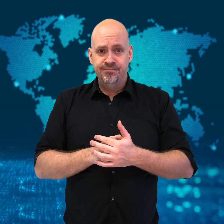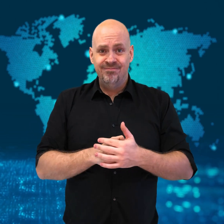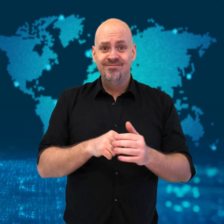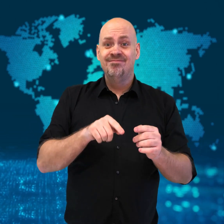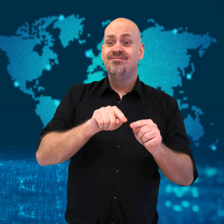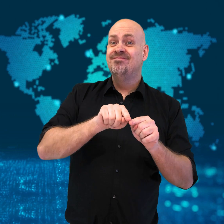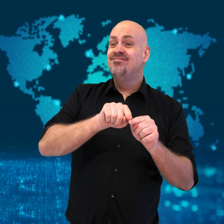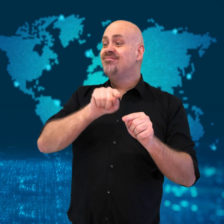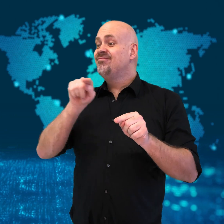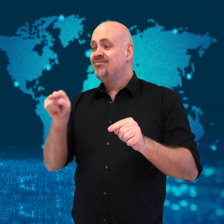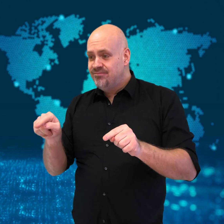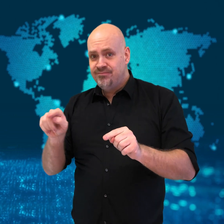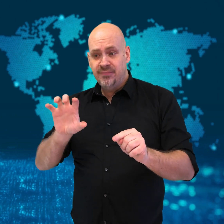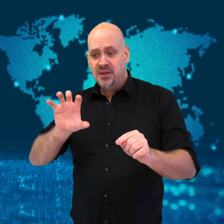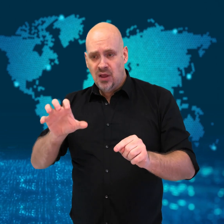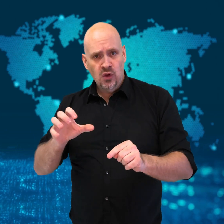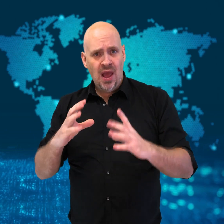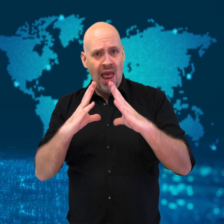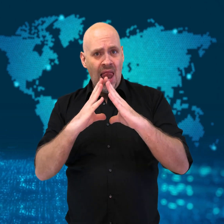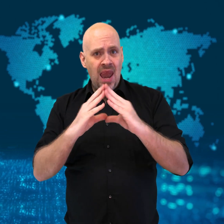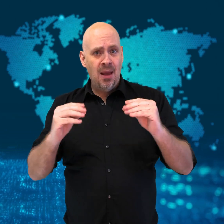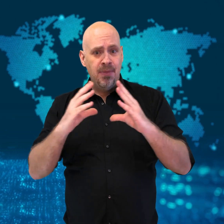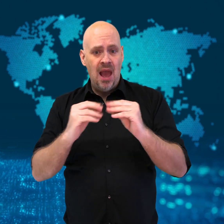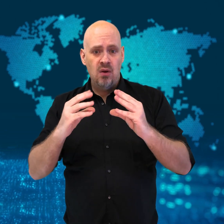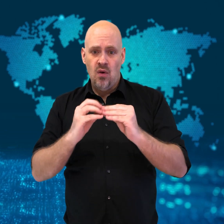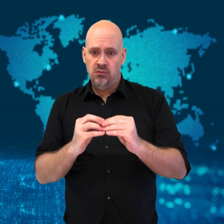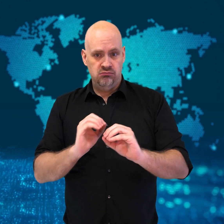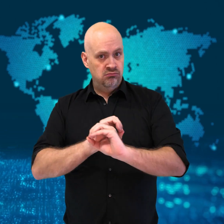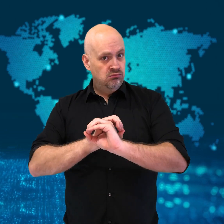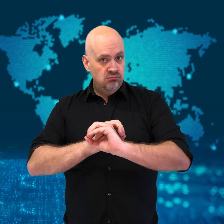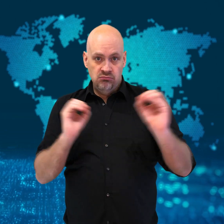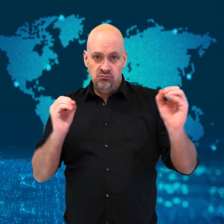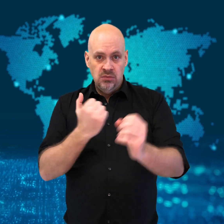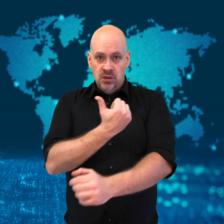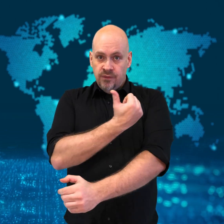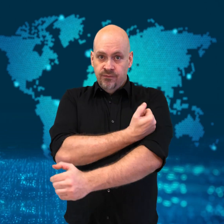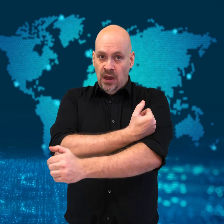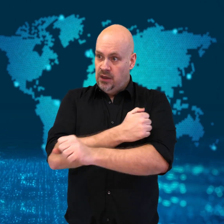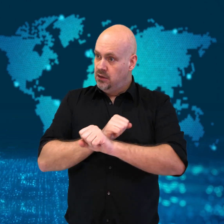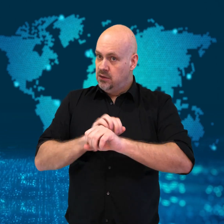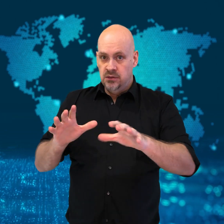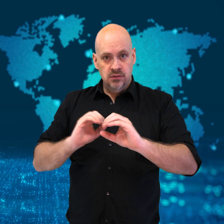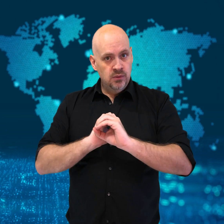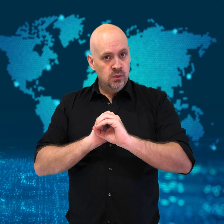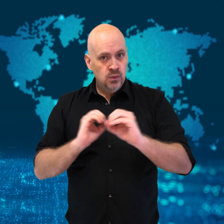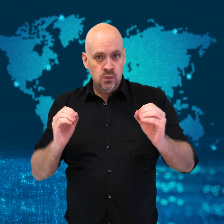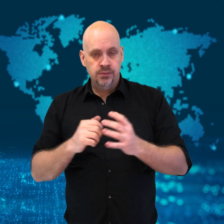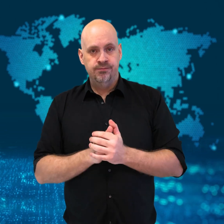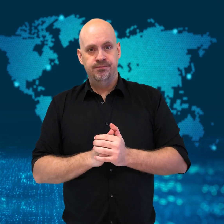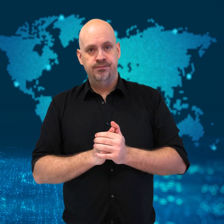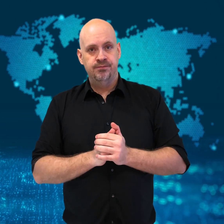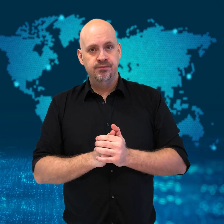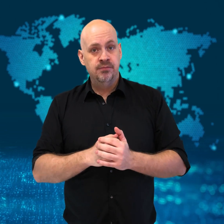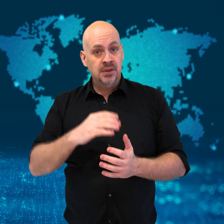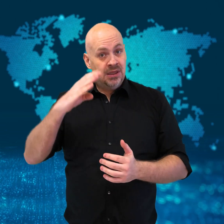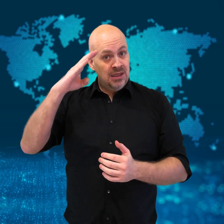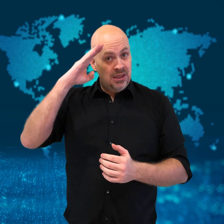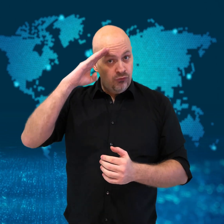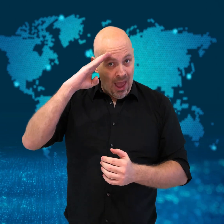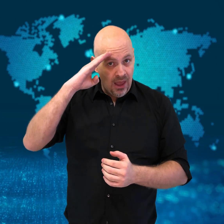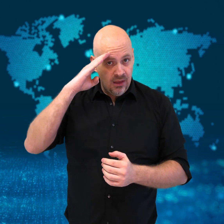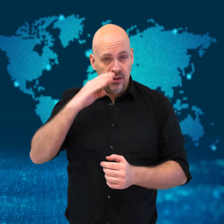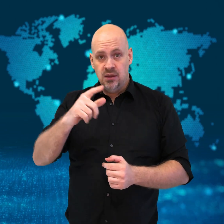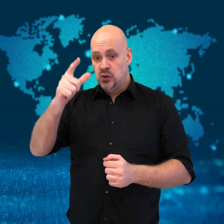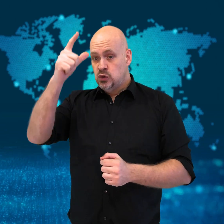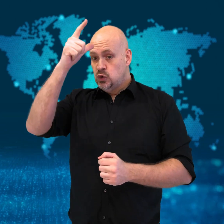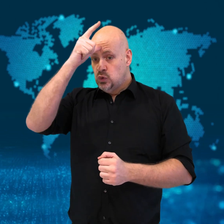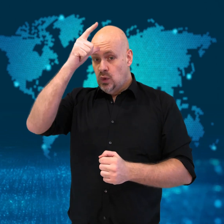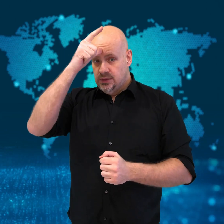Iraq and Jordan have recently begun their vaccination programs but are